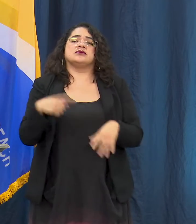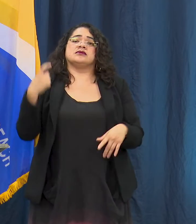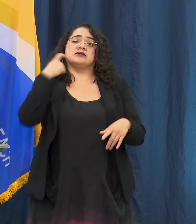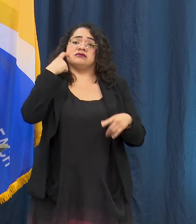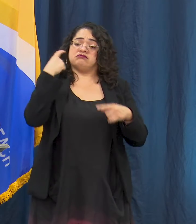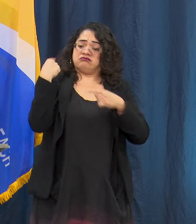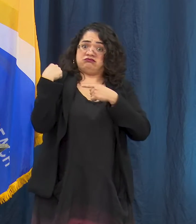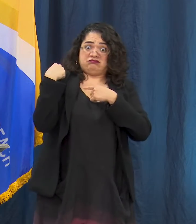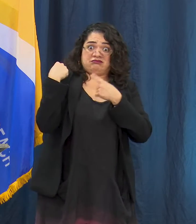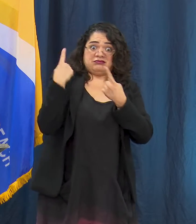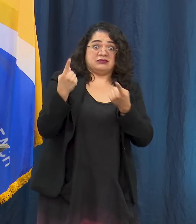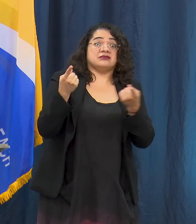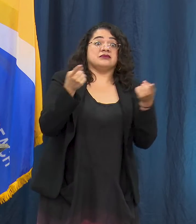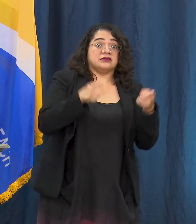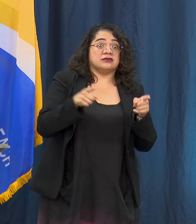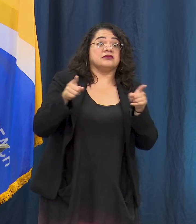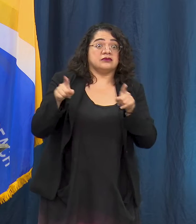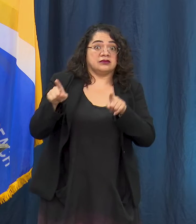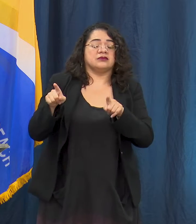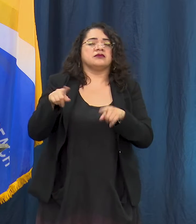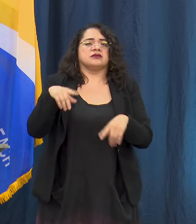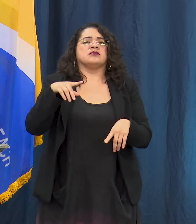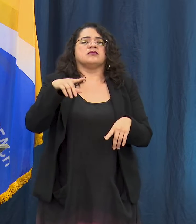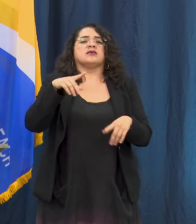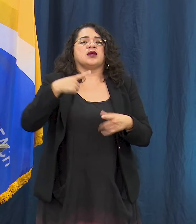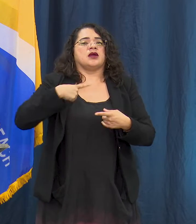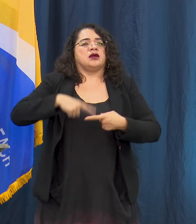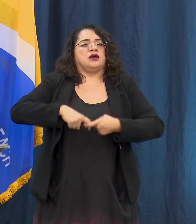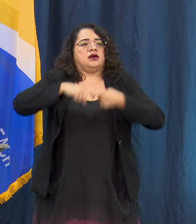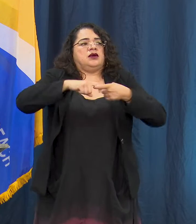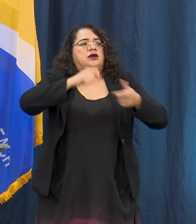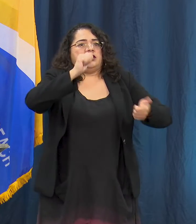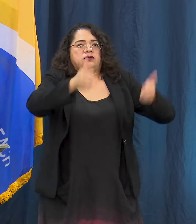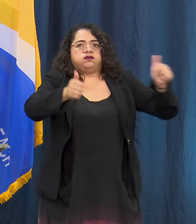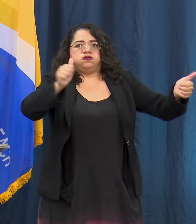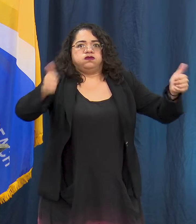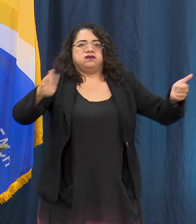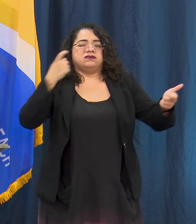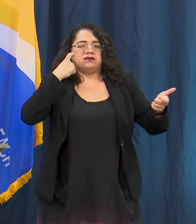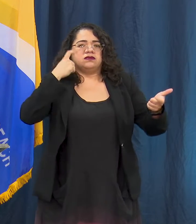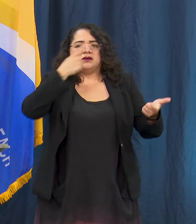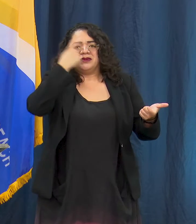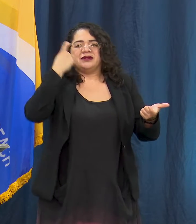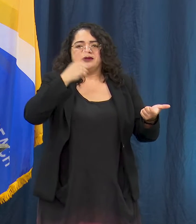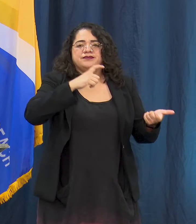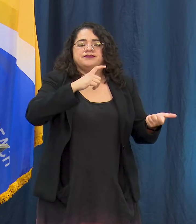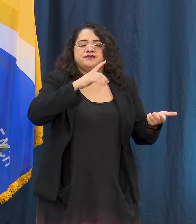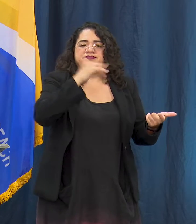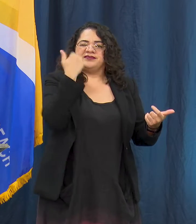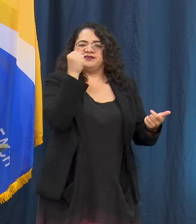temporarily had to postpone some of our COVID-19 testing to ensure the safety of our patients and our staff. As an alternative, we are